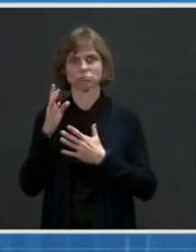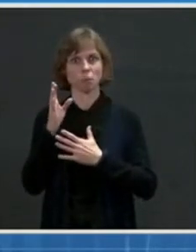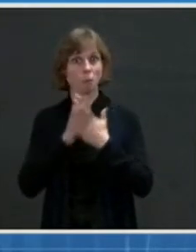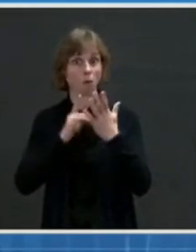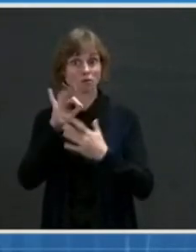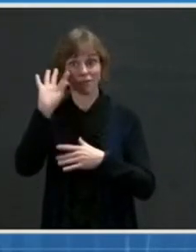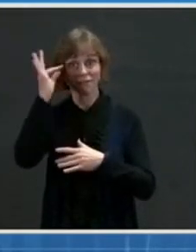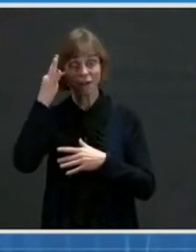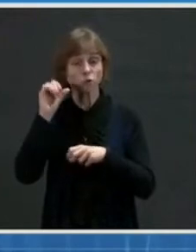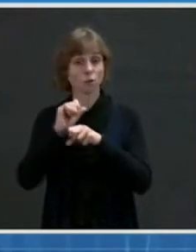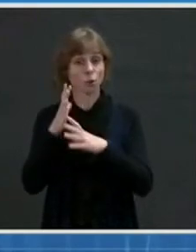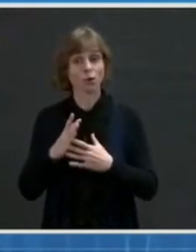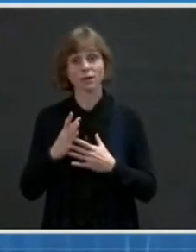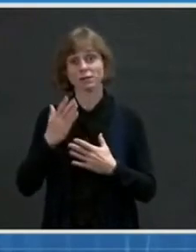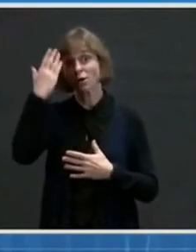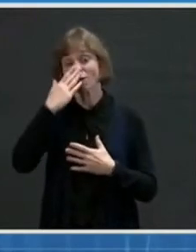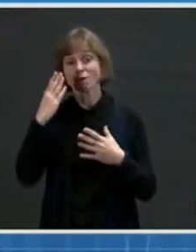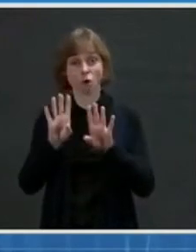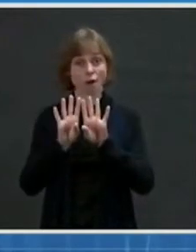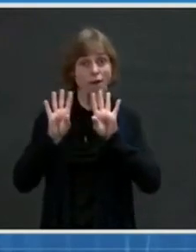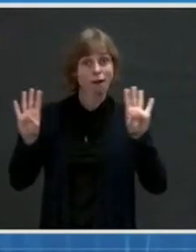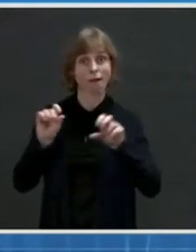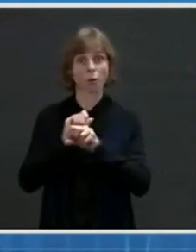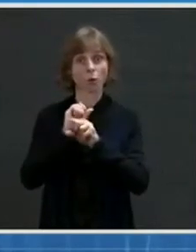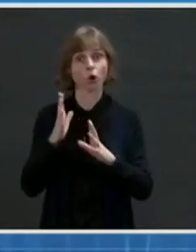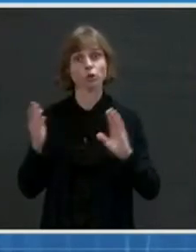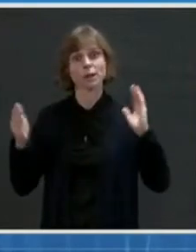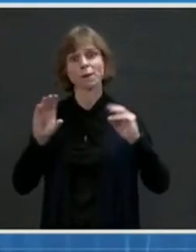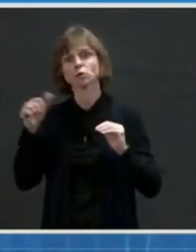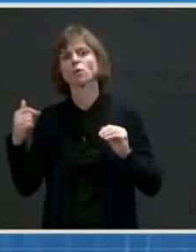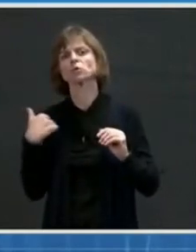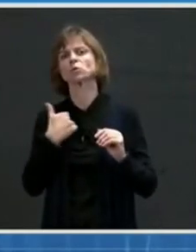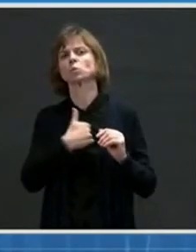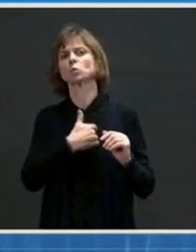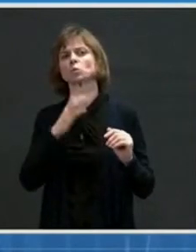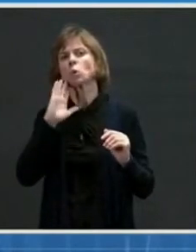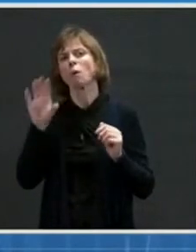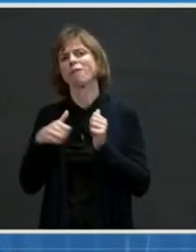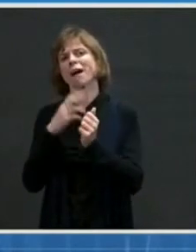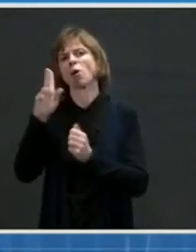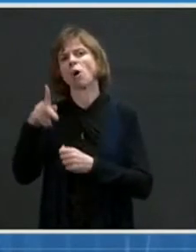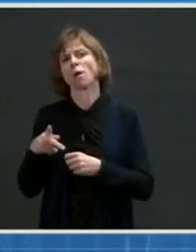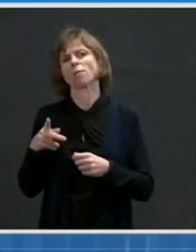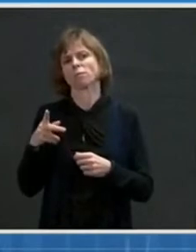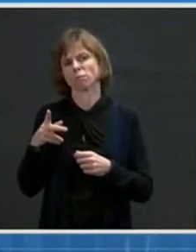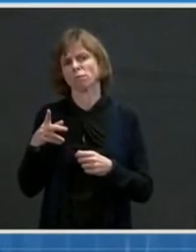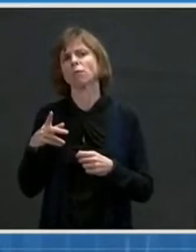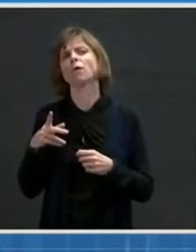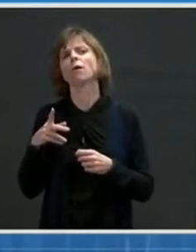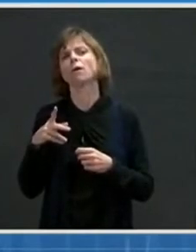YOU HAVE MORE SPECIFIC DETAILED QUESTIONS ON ASPECTS OF FEDERAL EMPLOYEES, FRONT LINE WORKERS